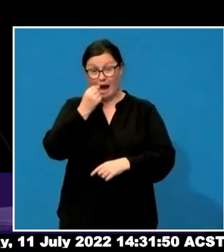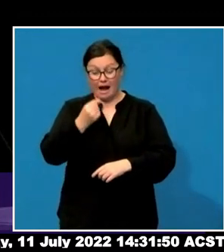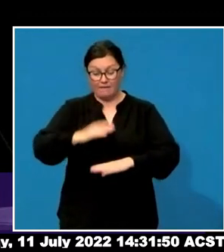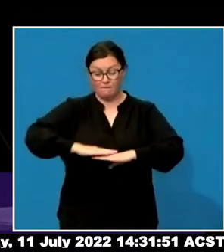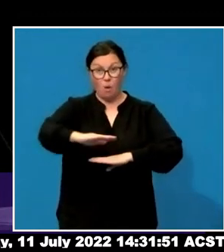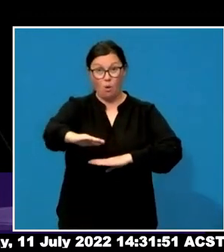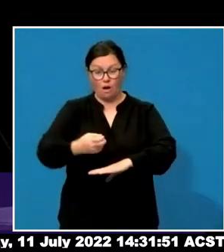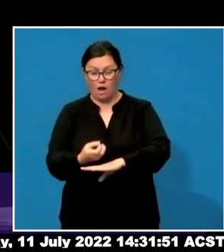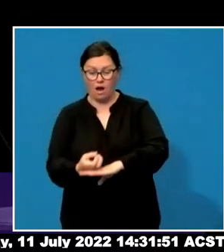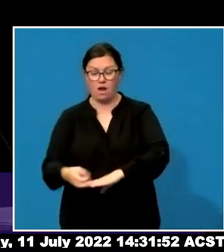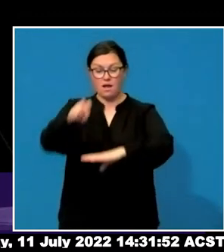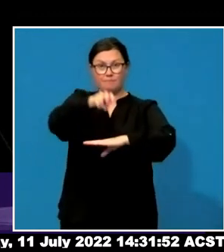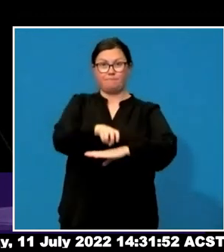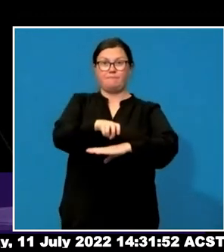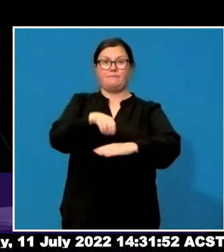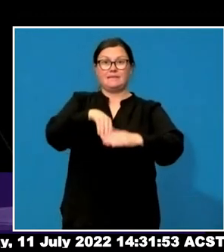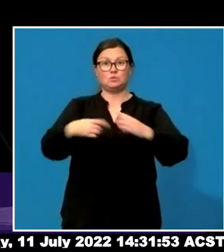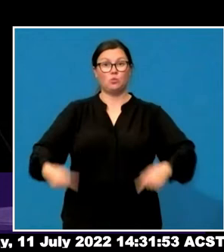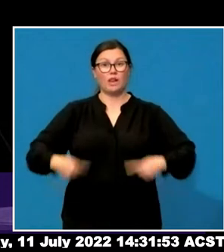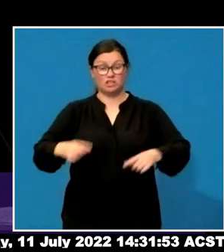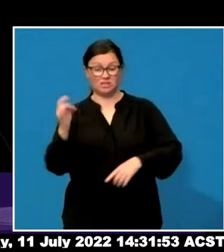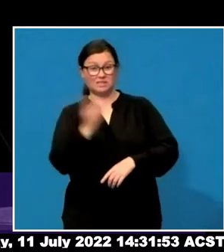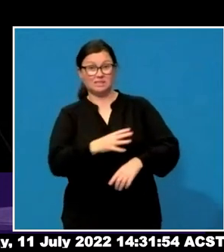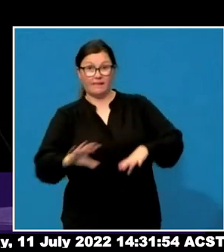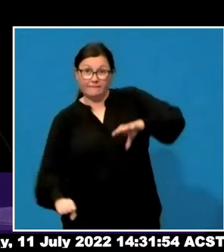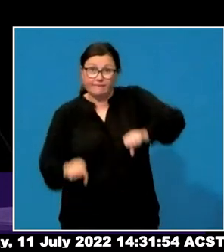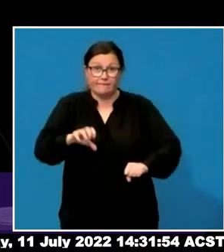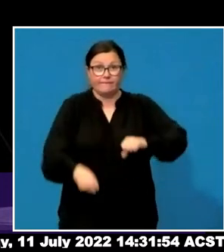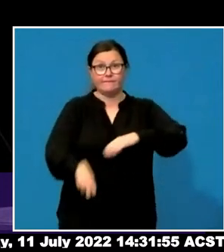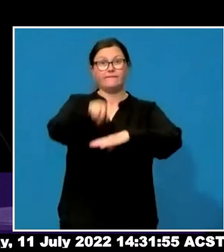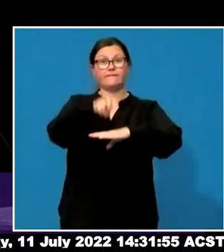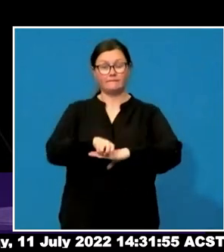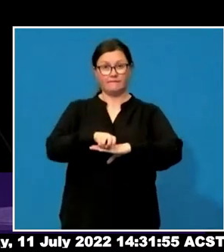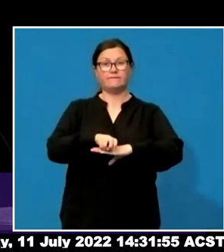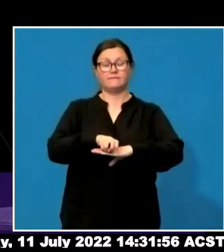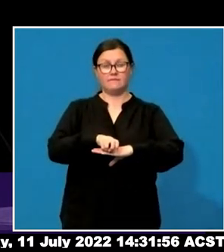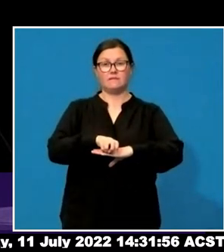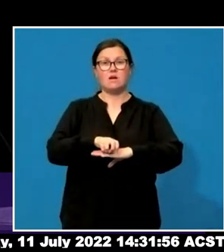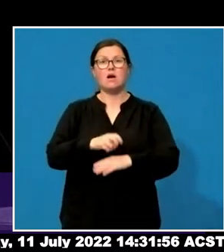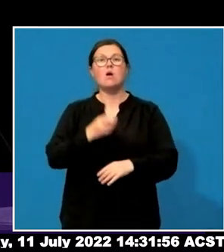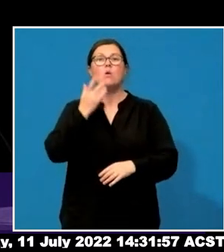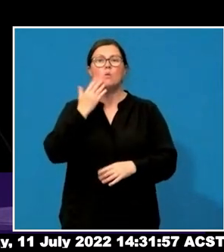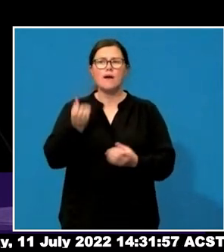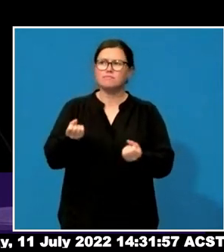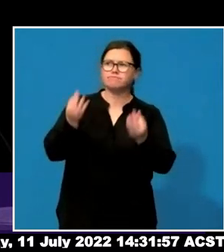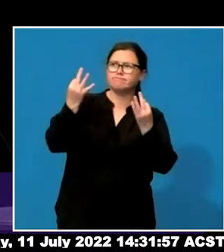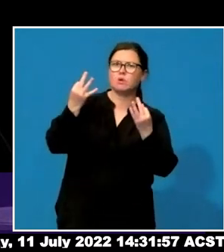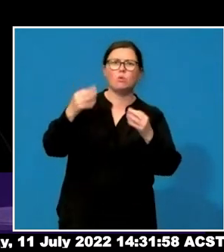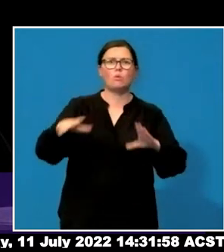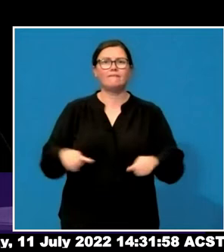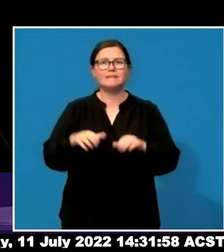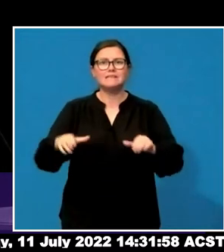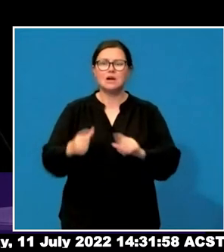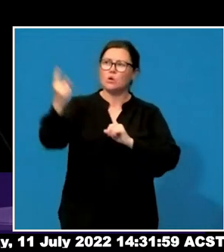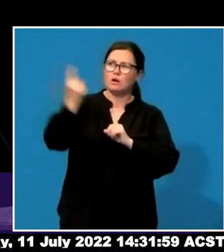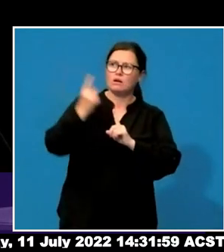Consequently, when it is that he wasn't able to access the physiotherapy, he was then